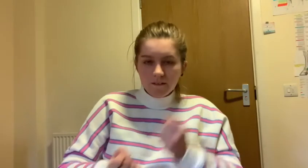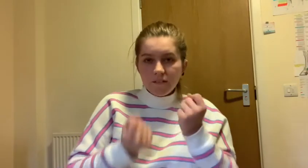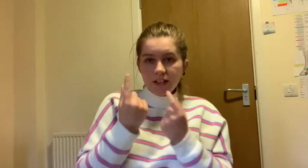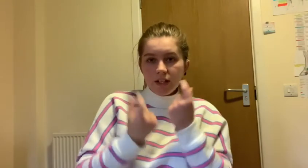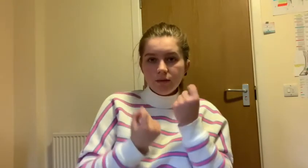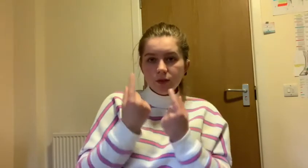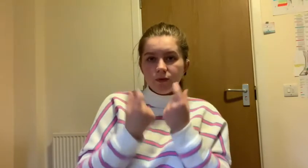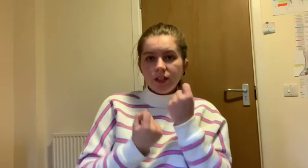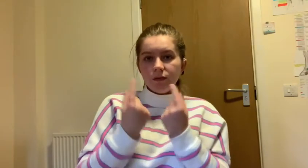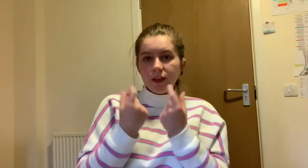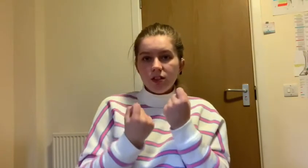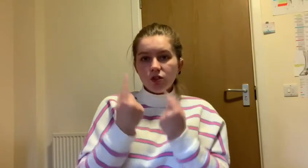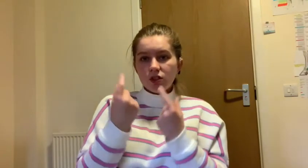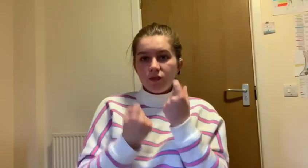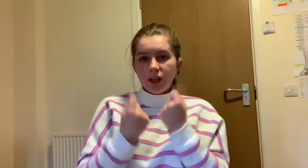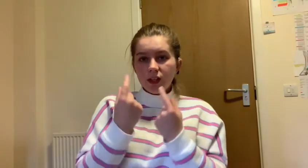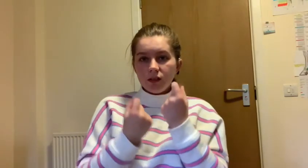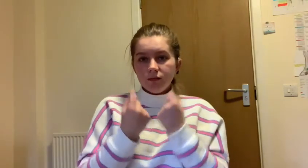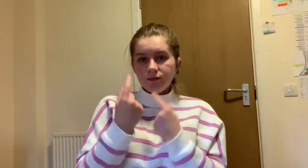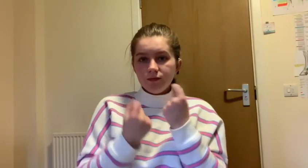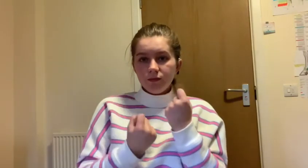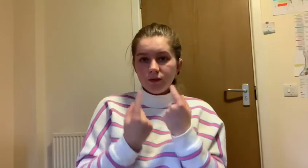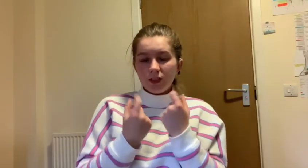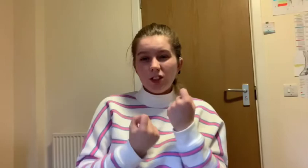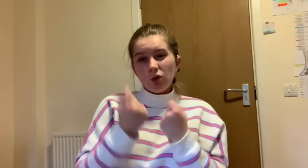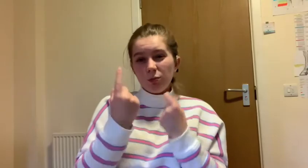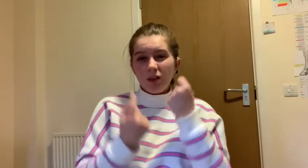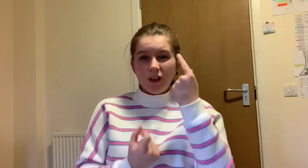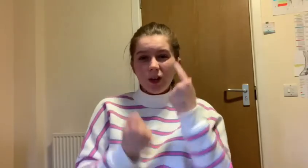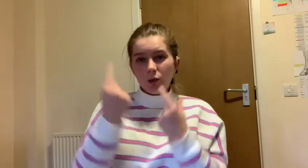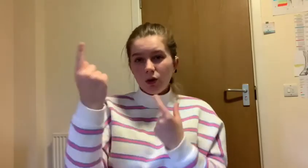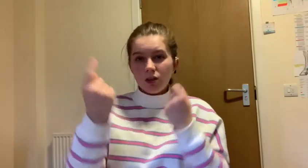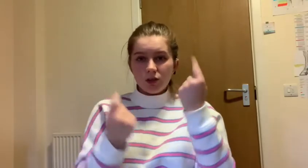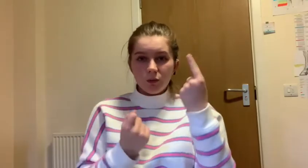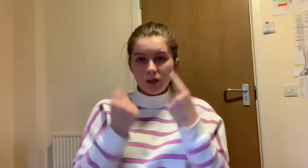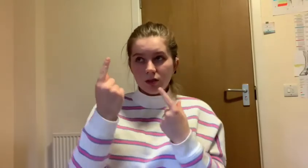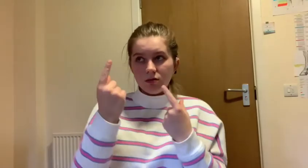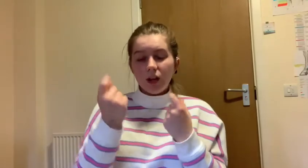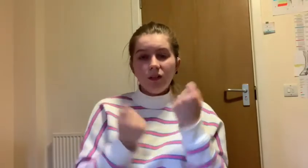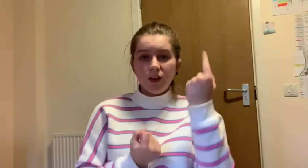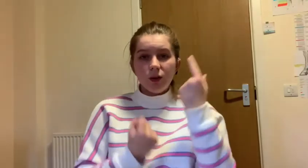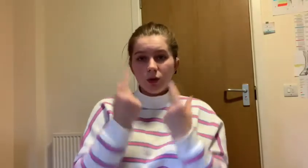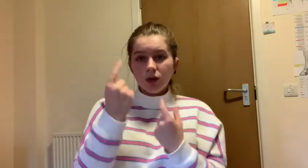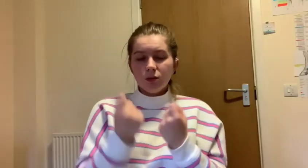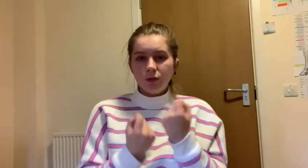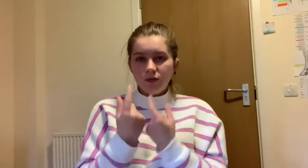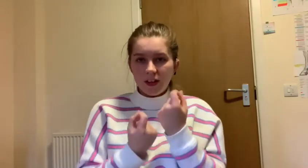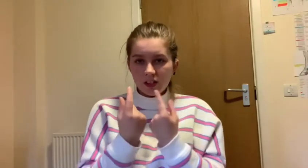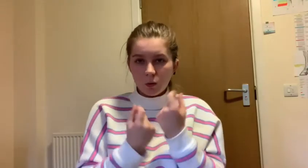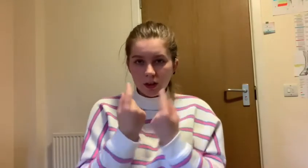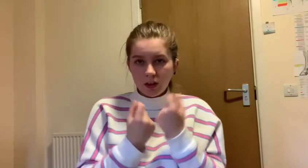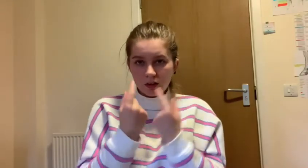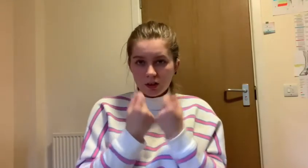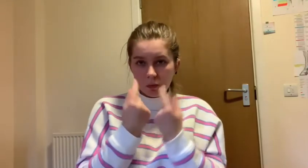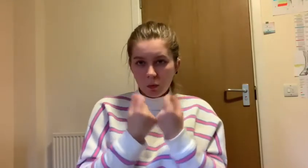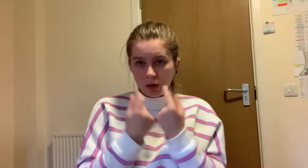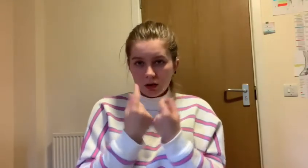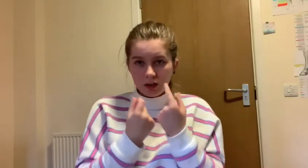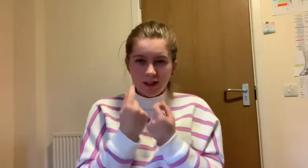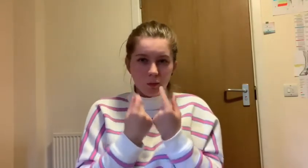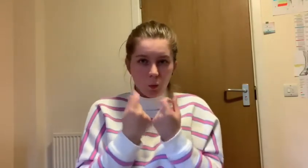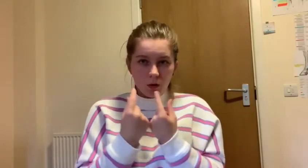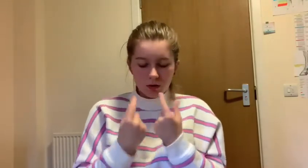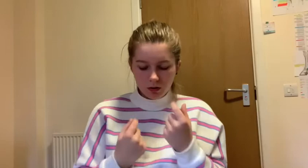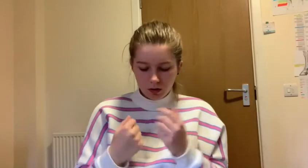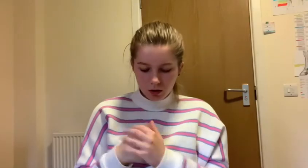"fizzy" just flick, it can also be firework. Yes firework but fizz is quicker and smaller because it is small.